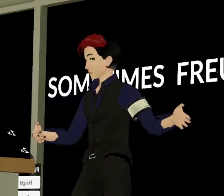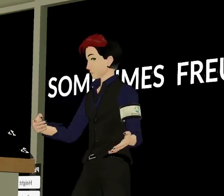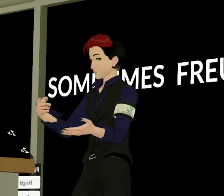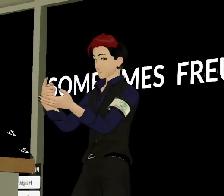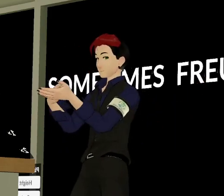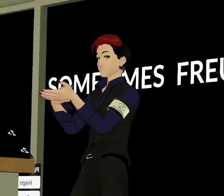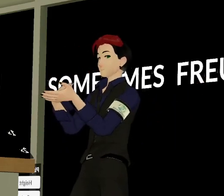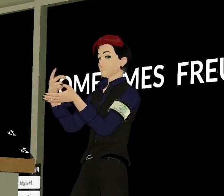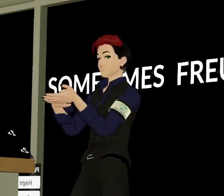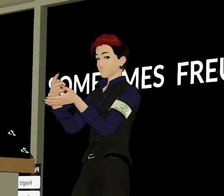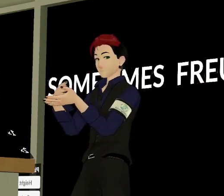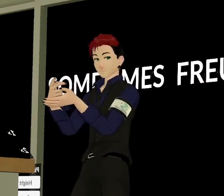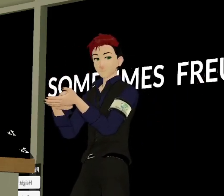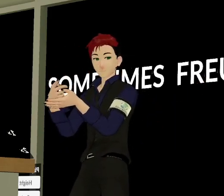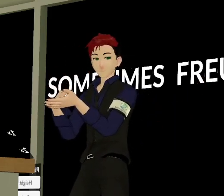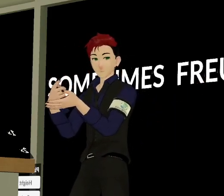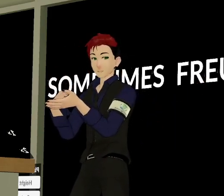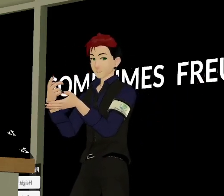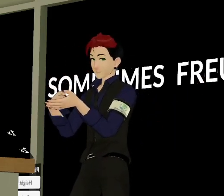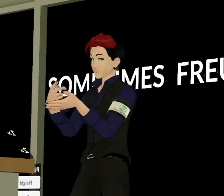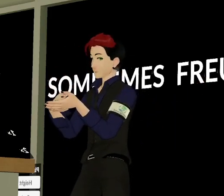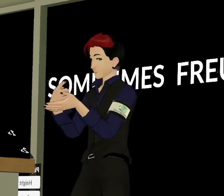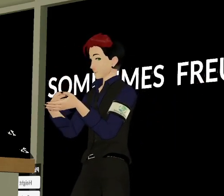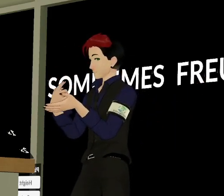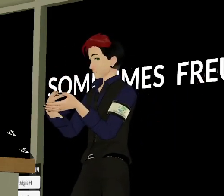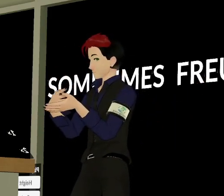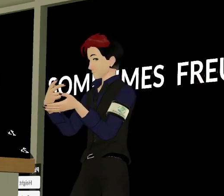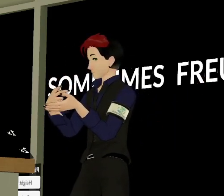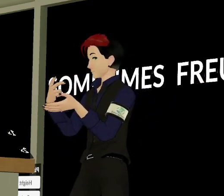happens it happens a little more fast